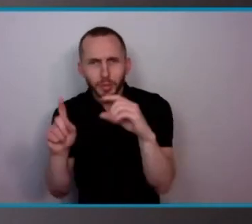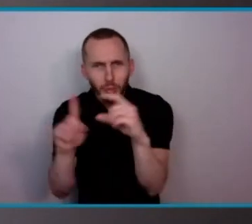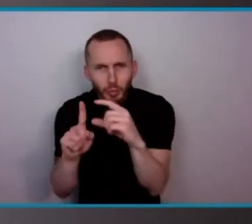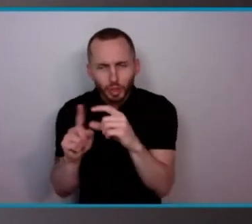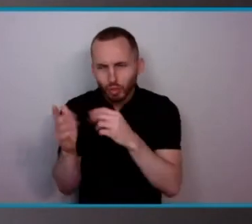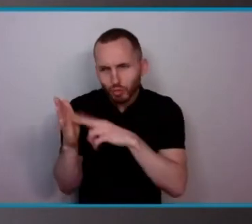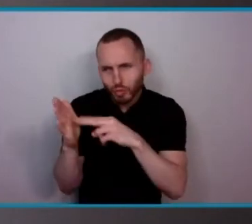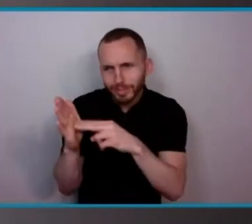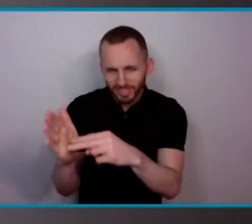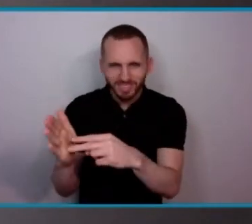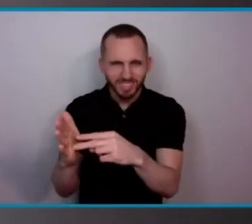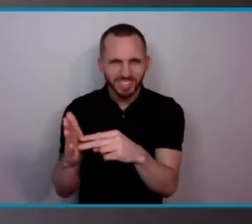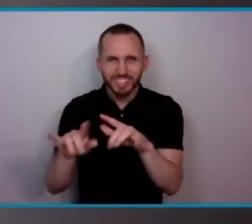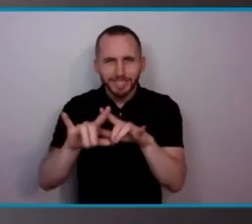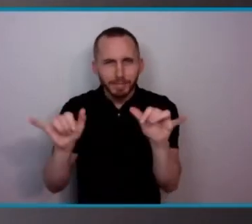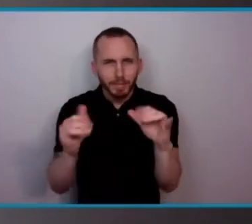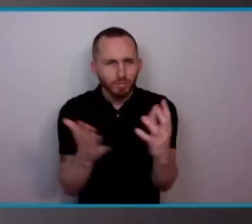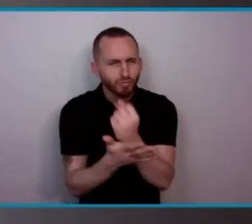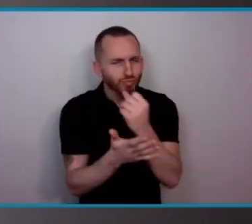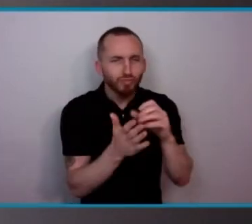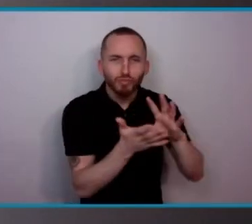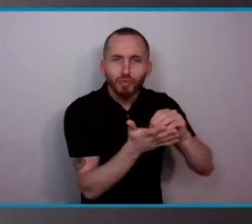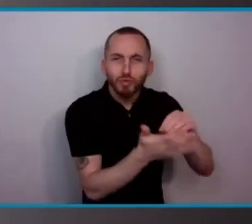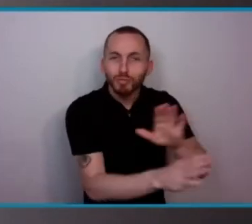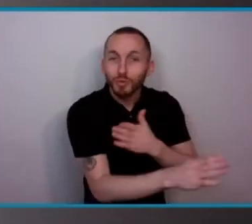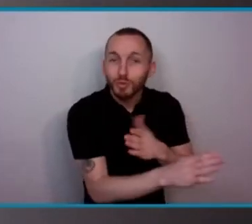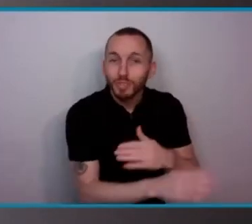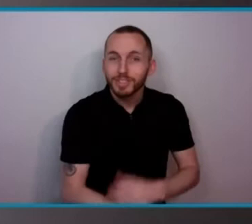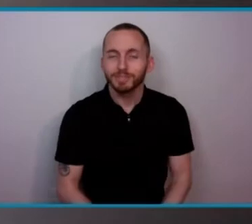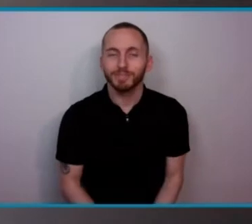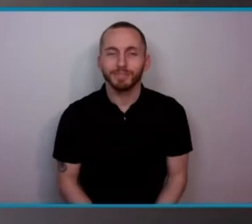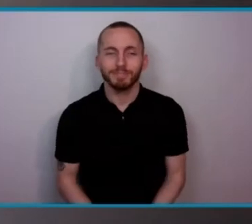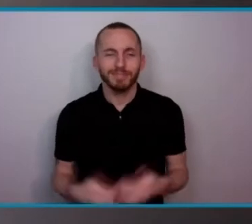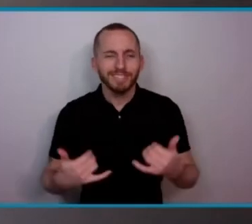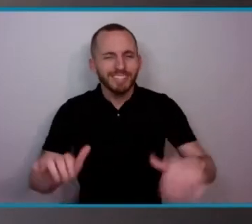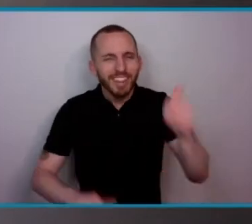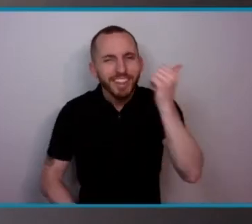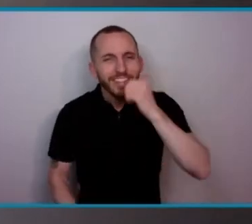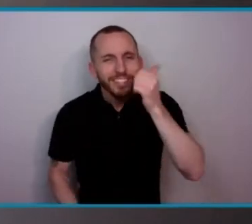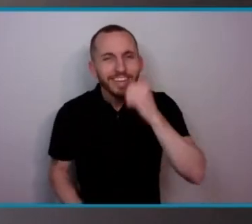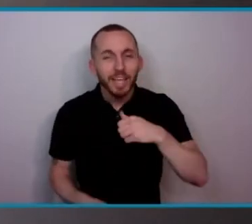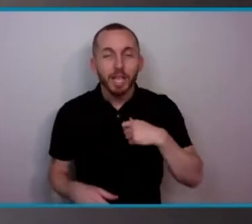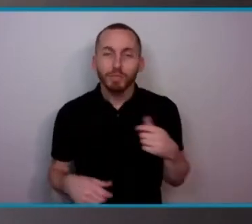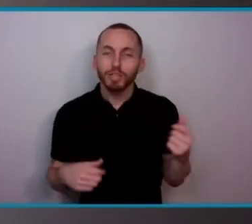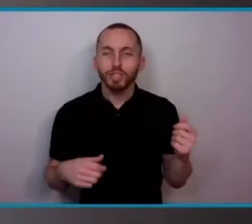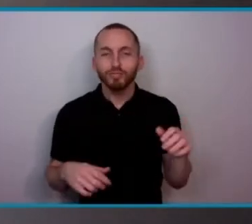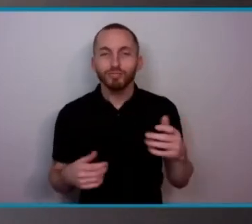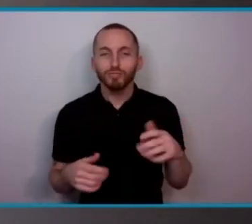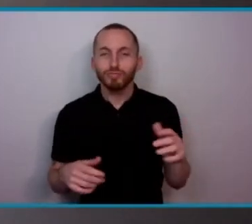I still play every day. I occasionally perform, and my family is all musical.